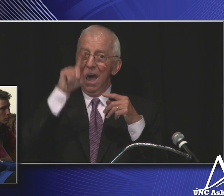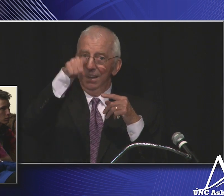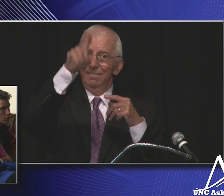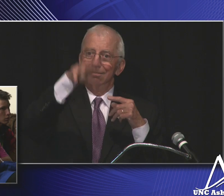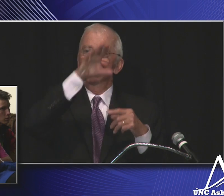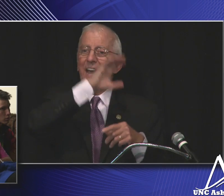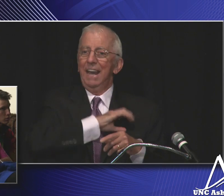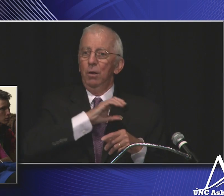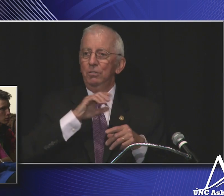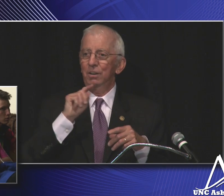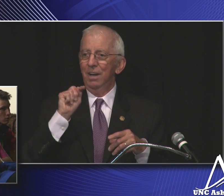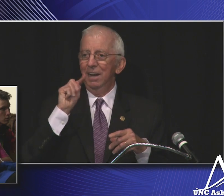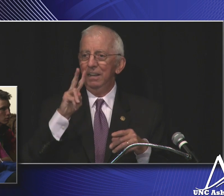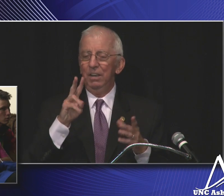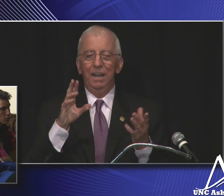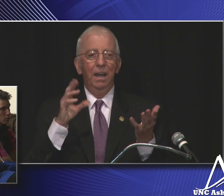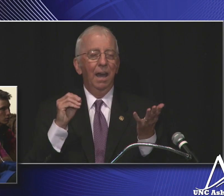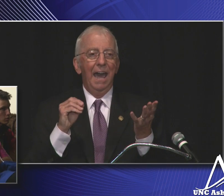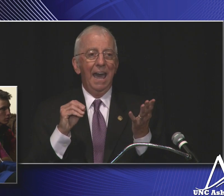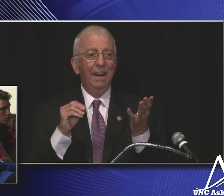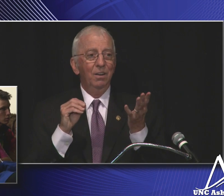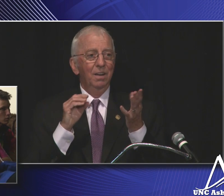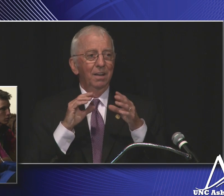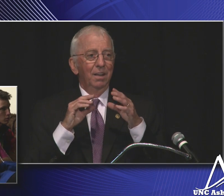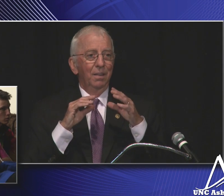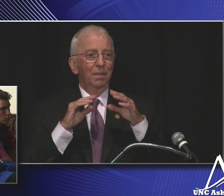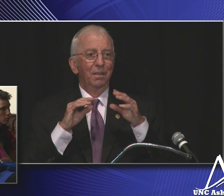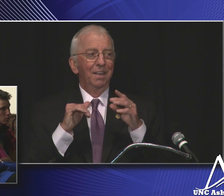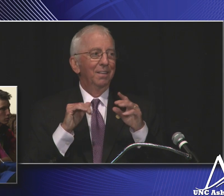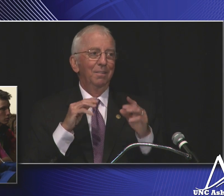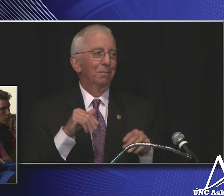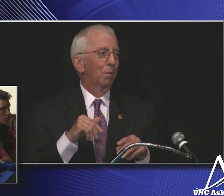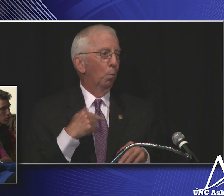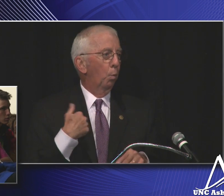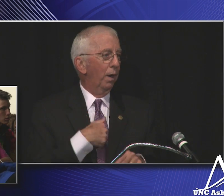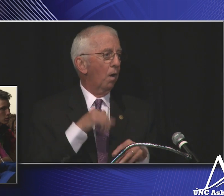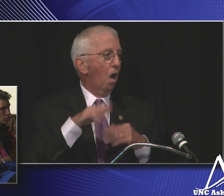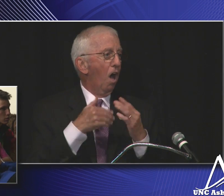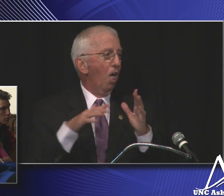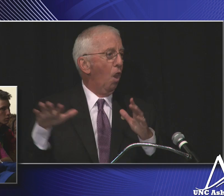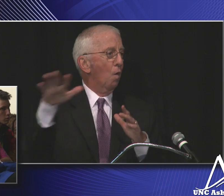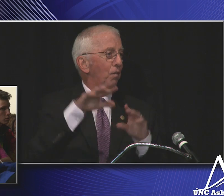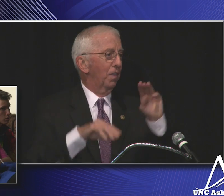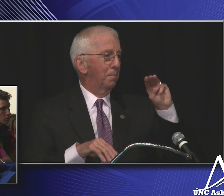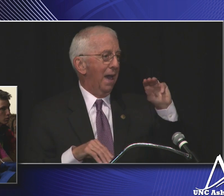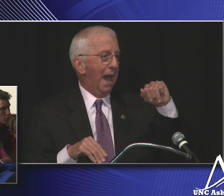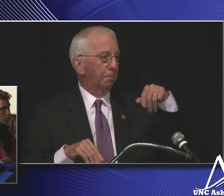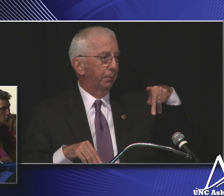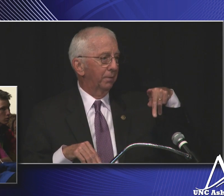like that character on TV. And we're all over the map.